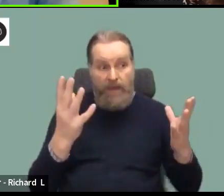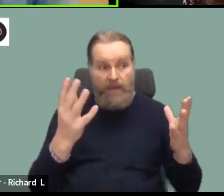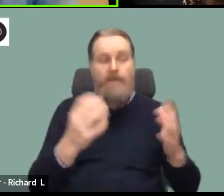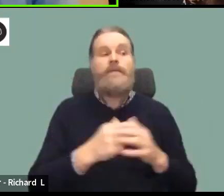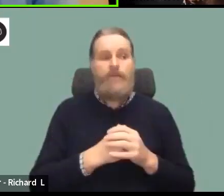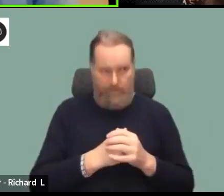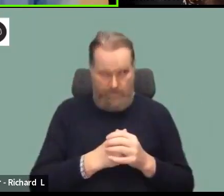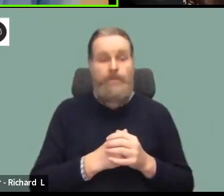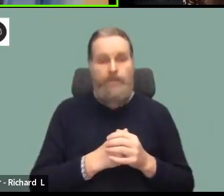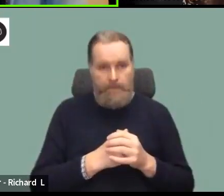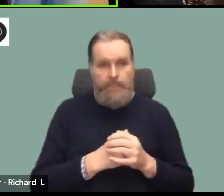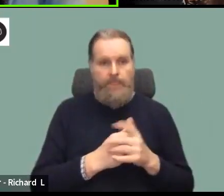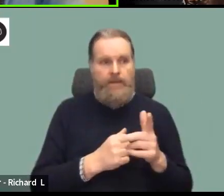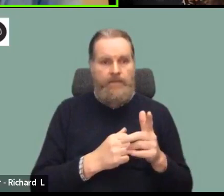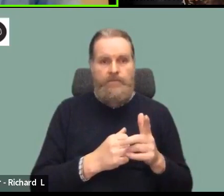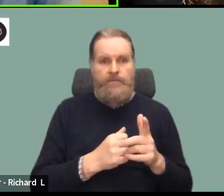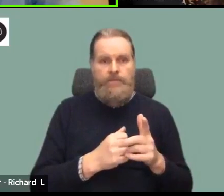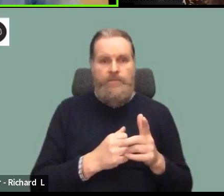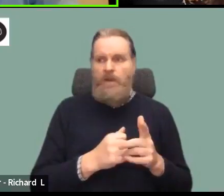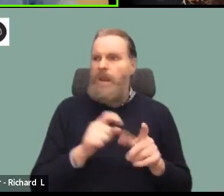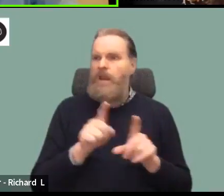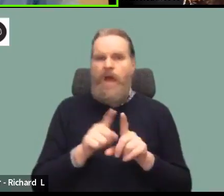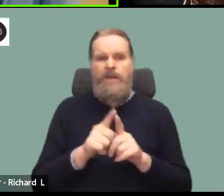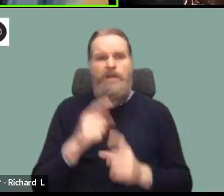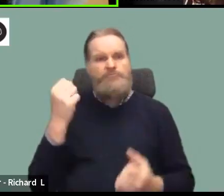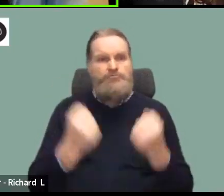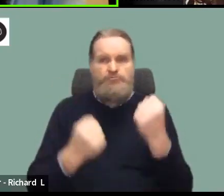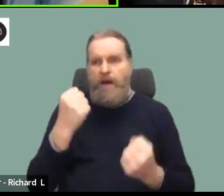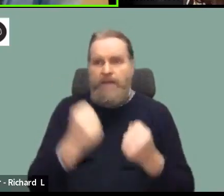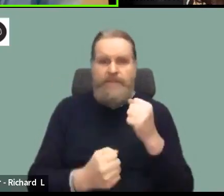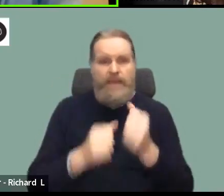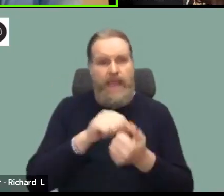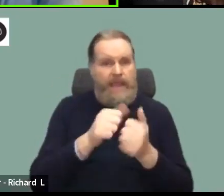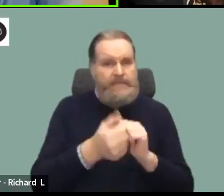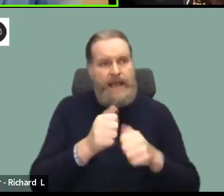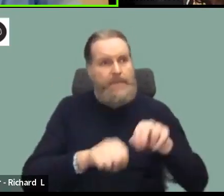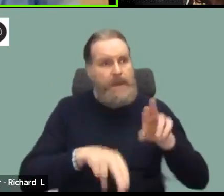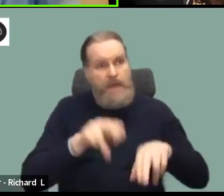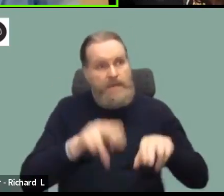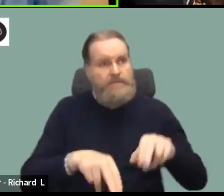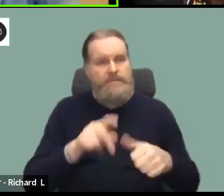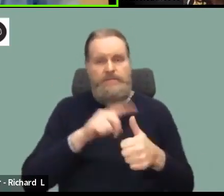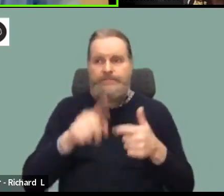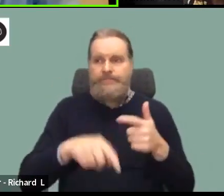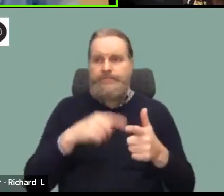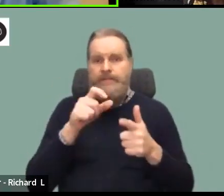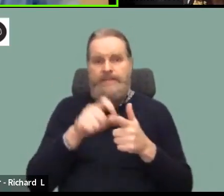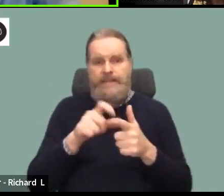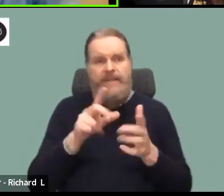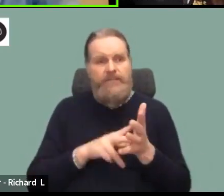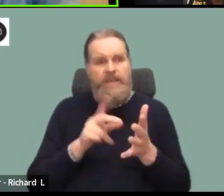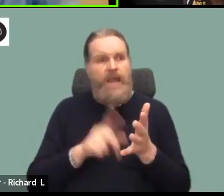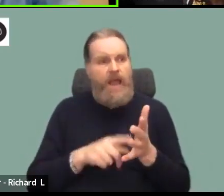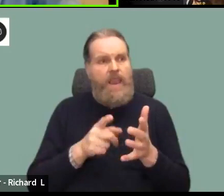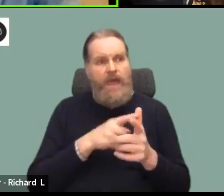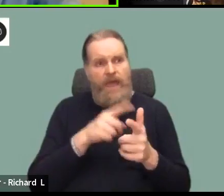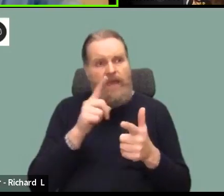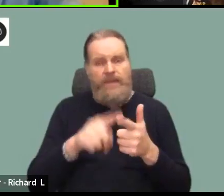in advance at various times, do various times. Doing everything from our Doing everything from are driving examiner members to the dVLA and our drive out. our central